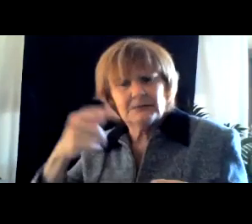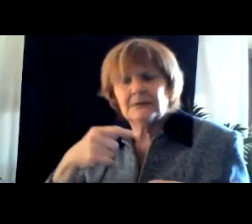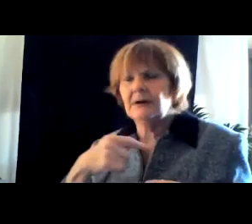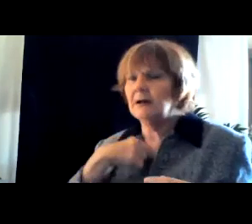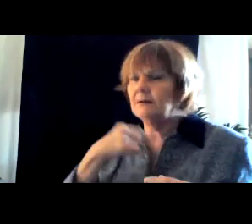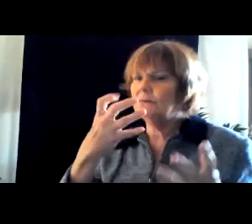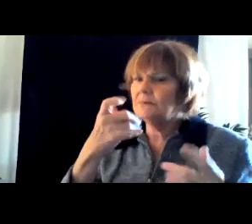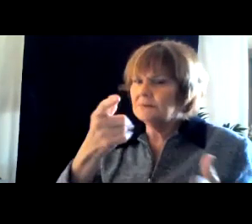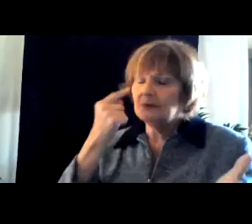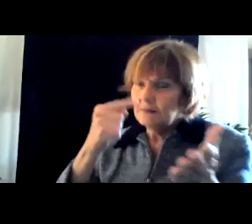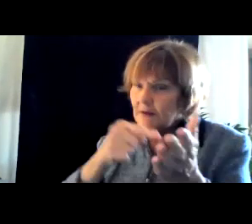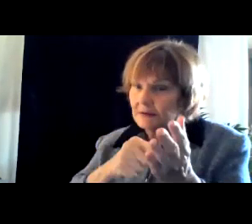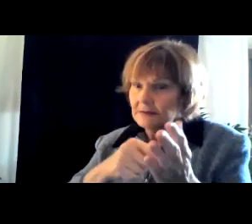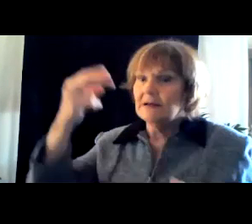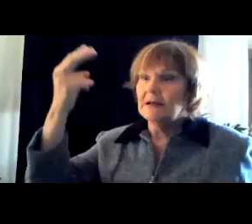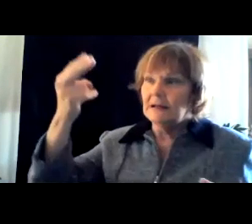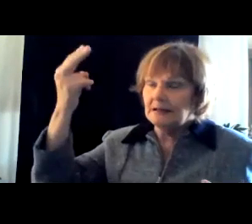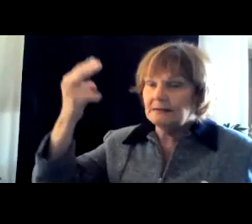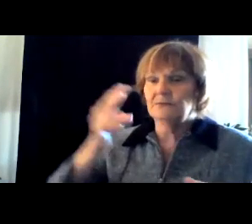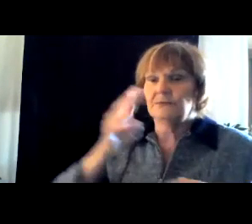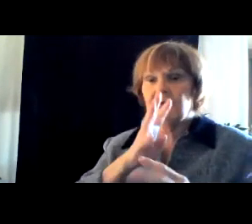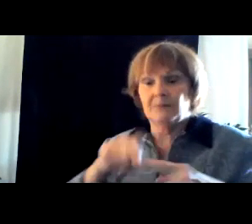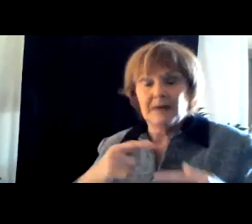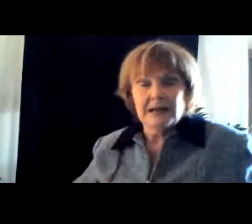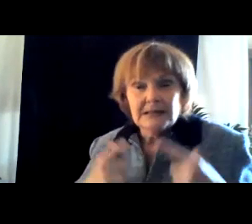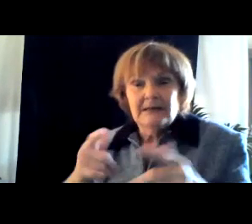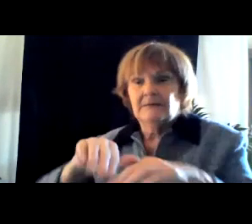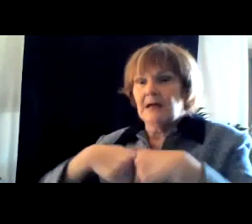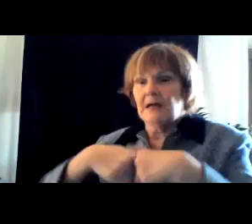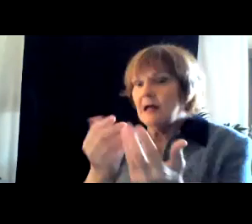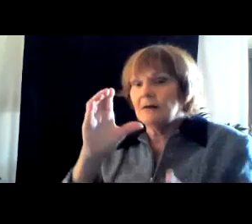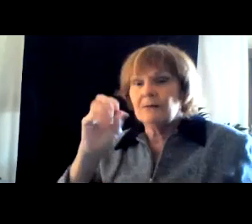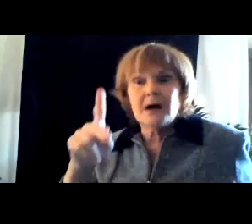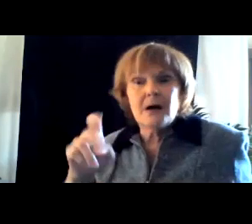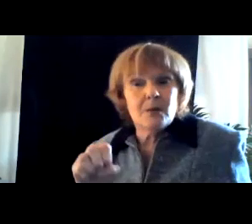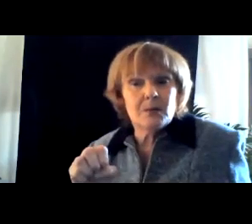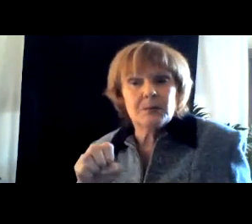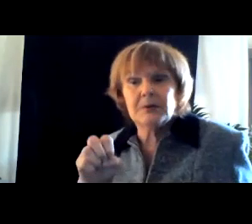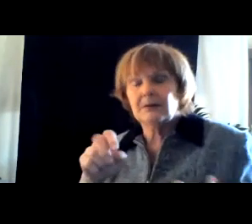and survival strategies and coping methods, they should inform emergency management planning.